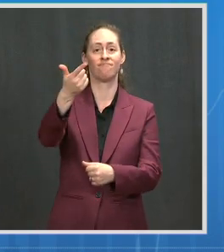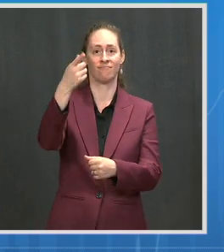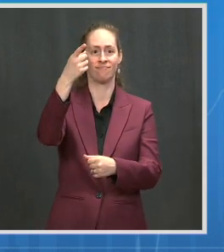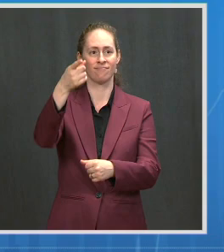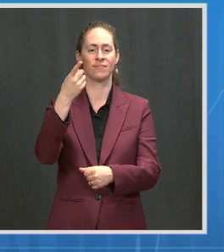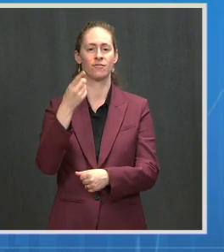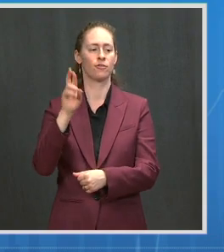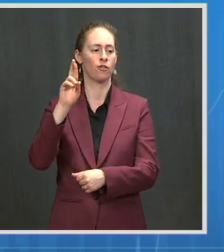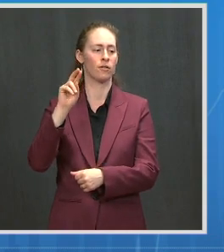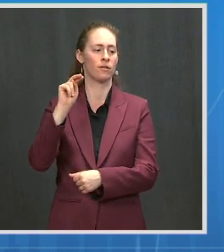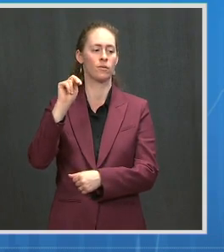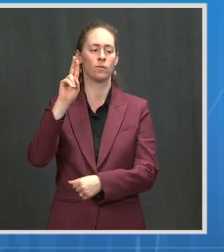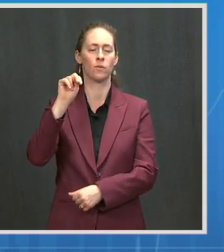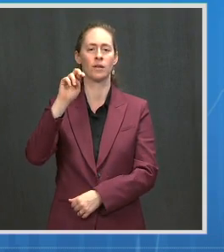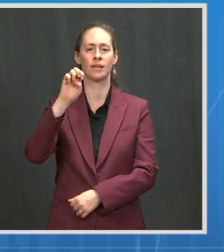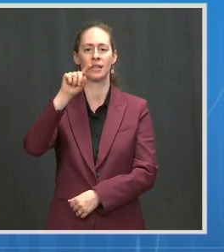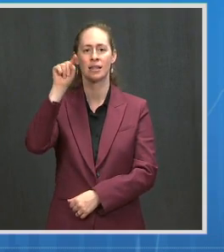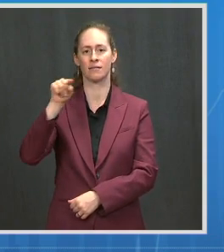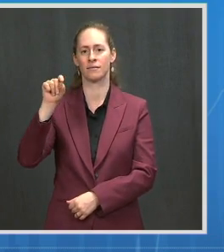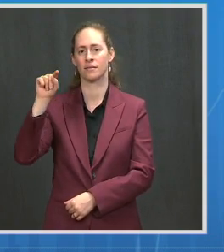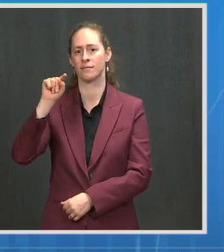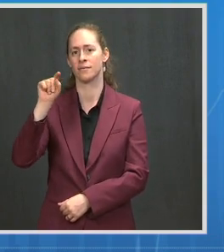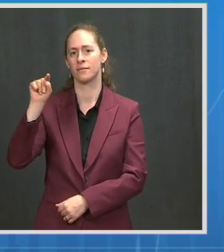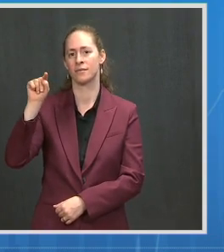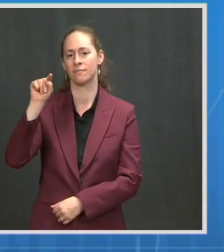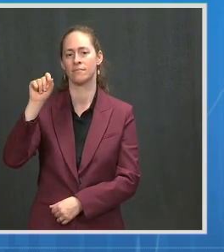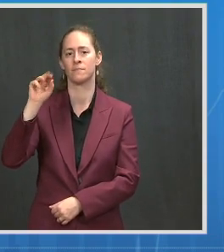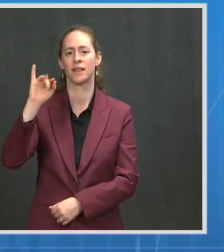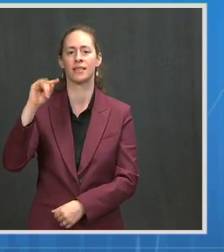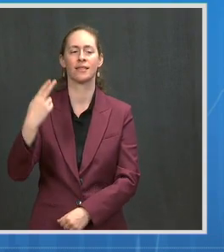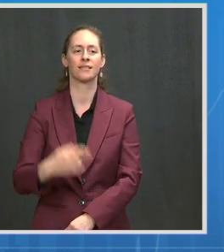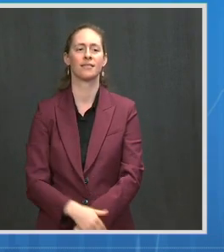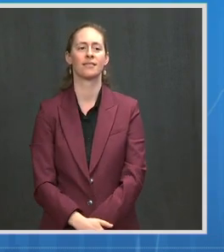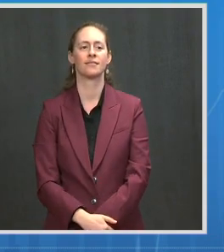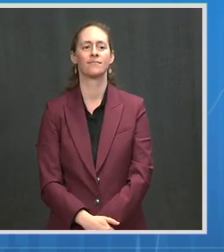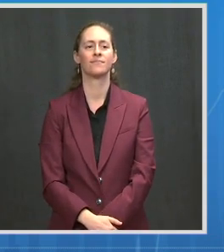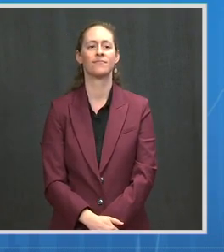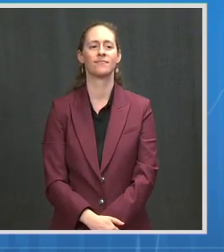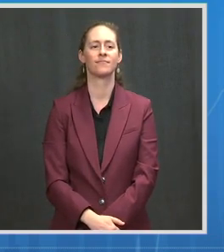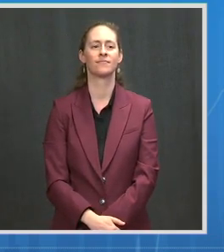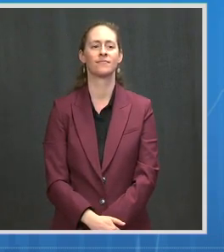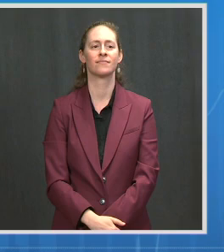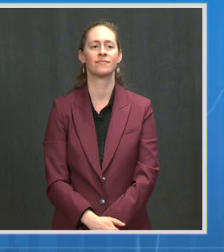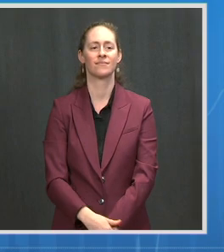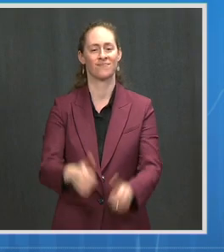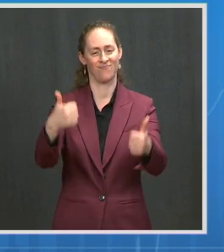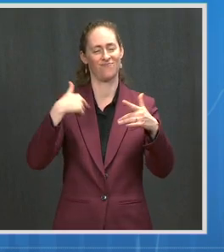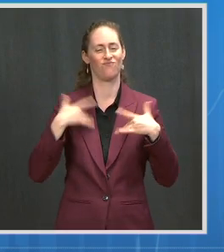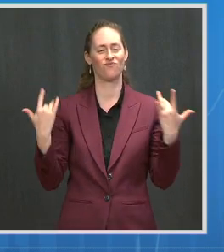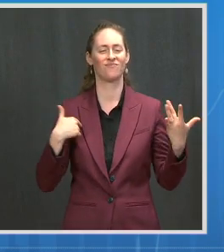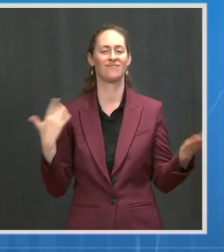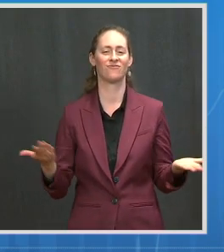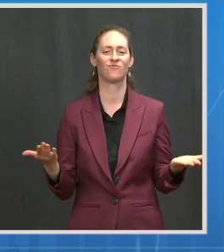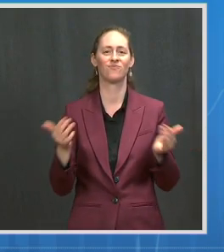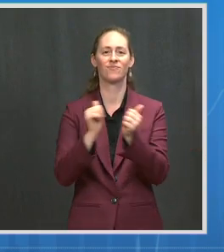And good to be with all of you this morning. You know, the President has said from the start that equity would be at the center